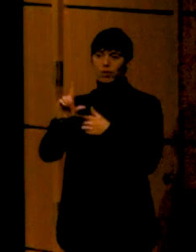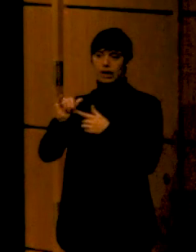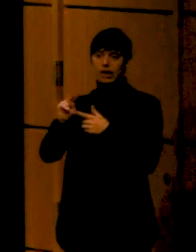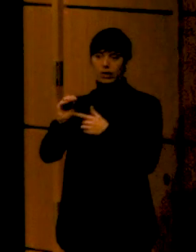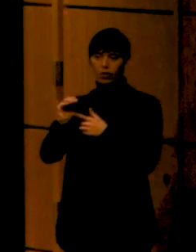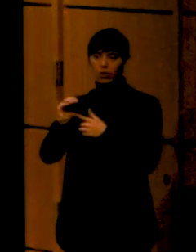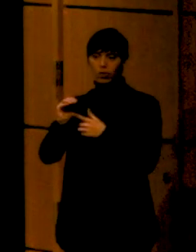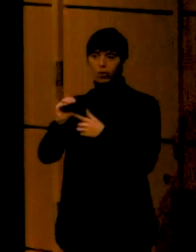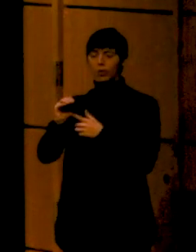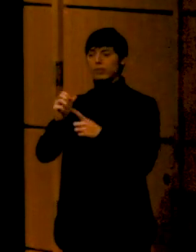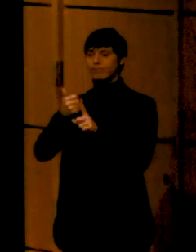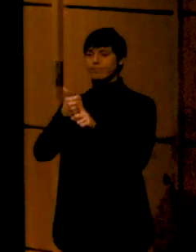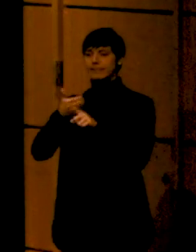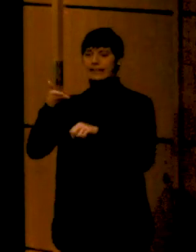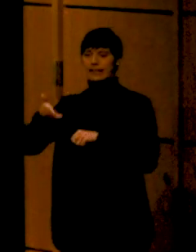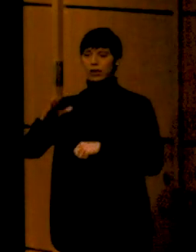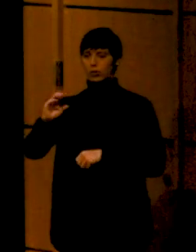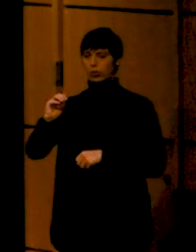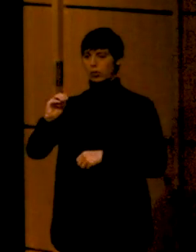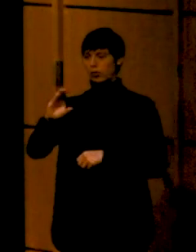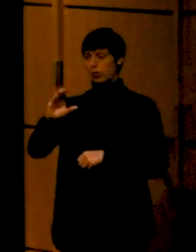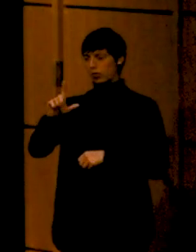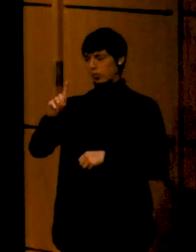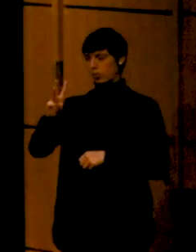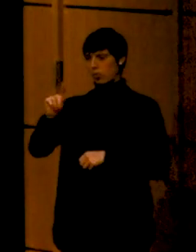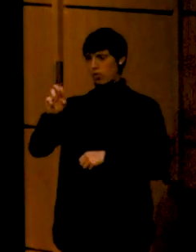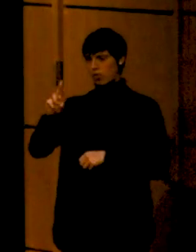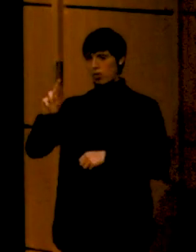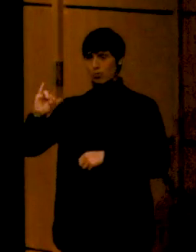Ridge, and was the first to die in the eruption.